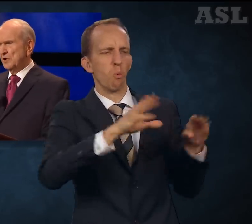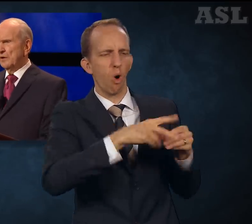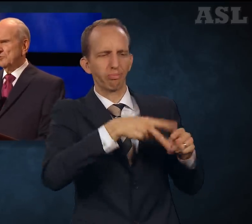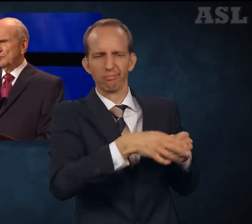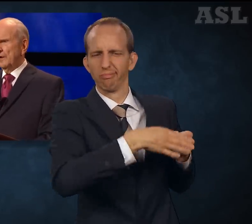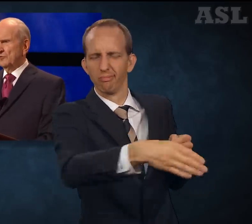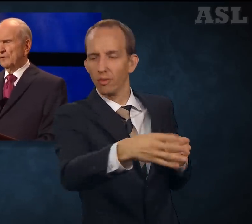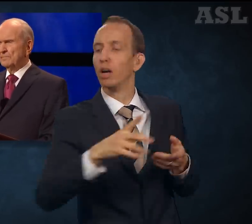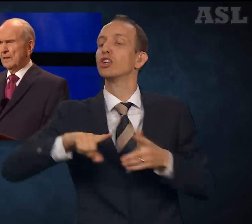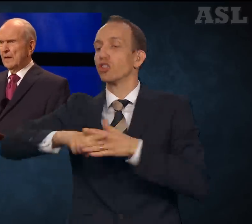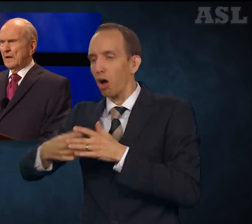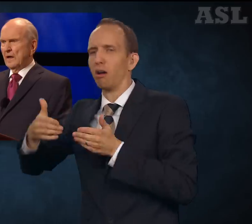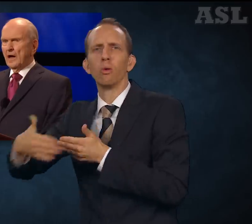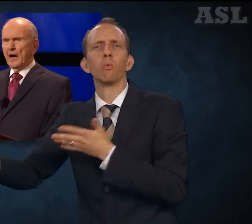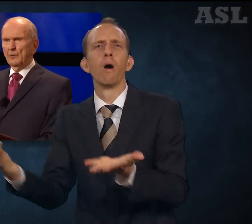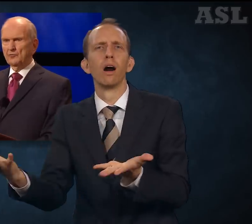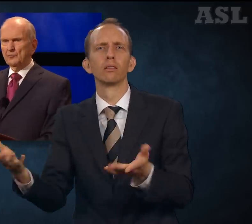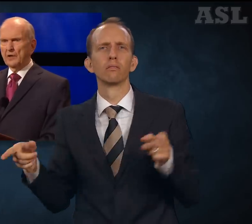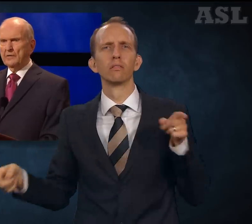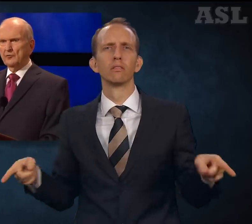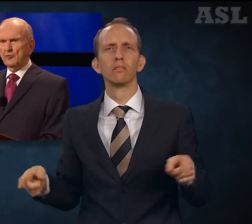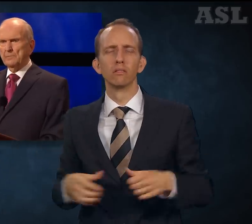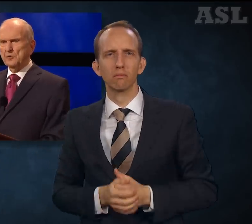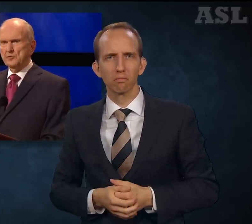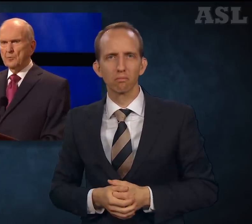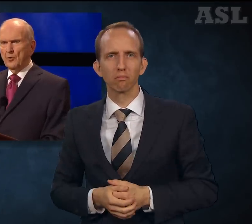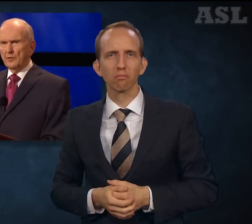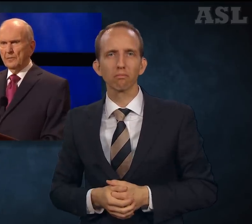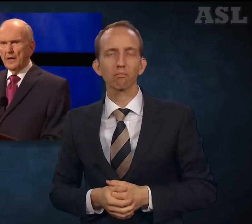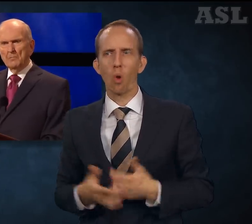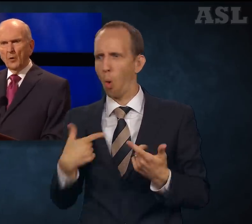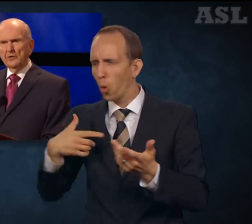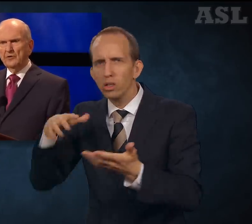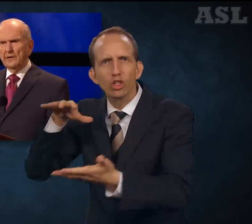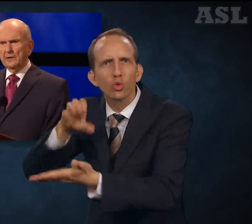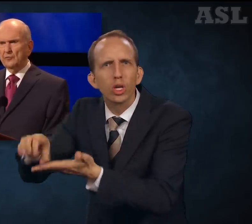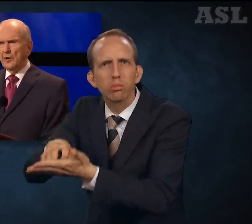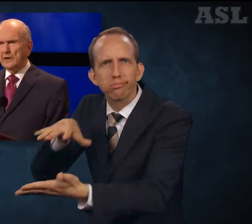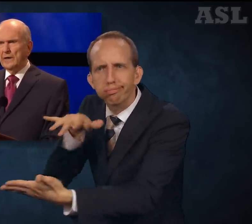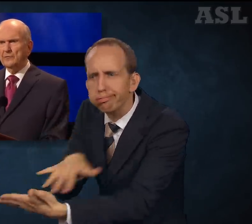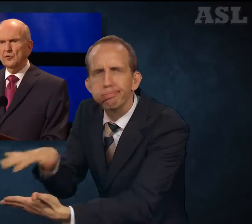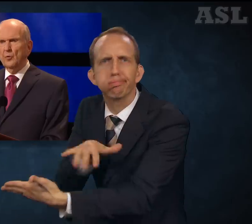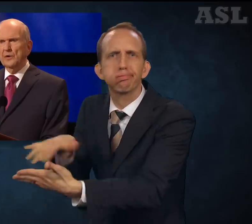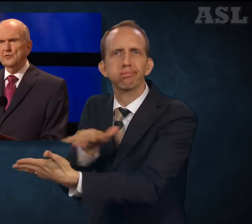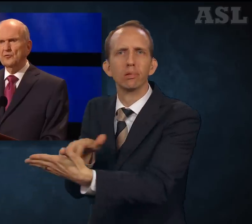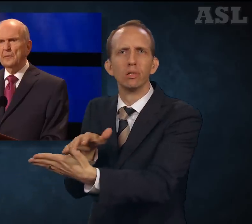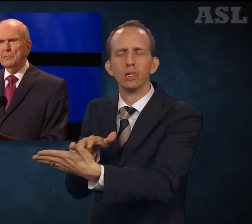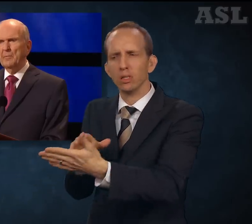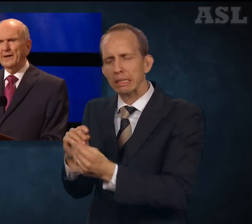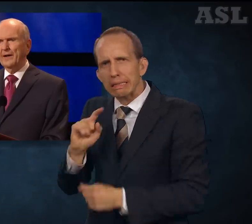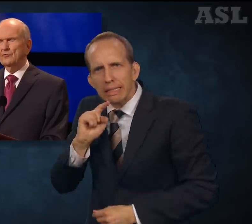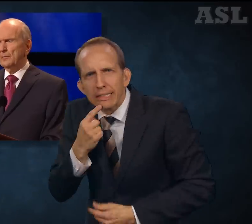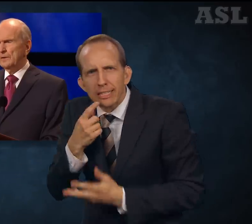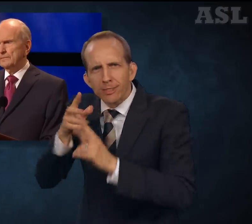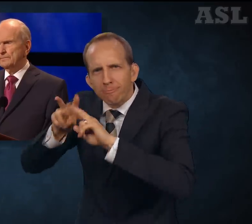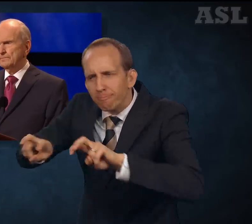THEY RESPONDED WITH SUCH ANSWERS AS, "I WOULD STUDY THE SCRIPTURES MORE, AND MORE